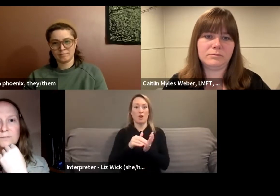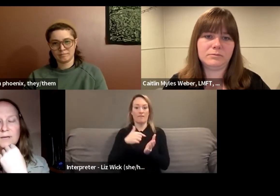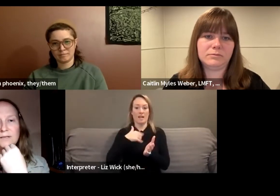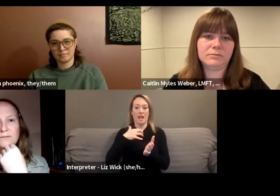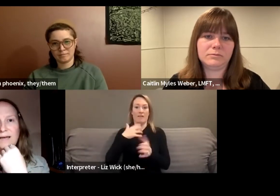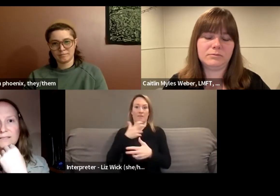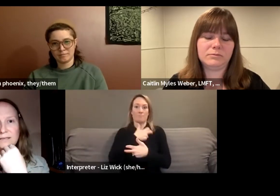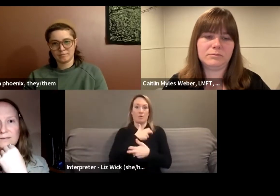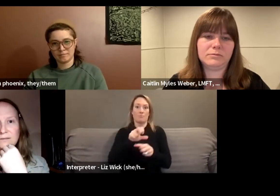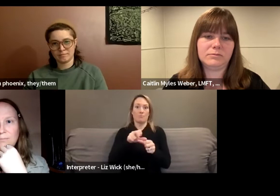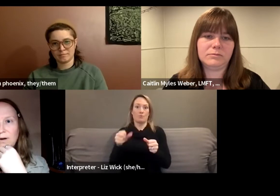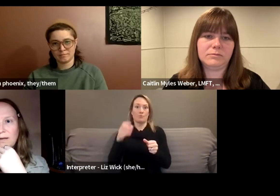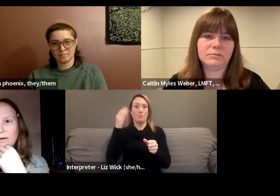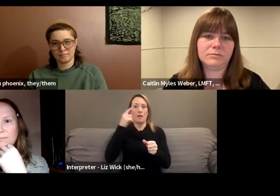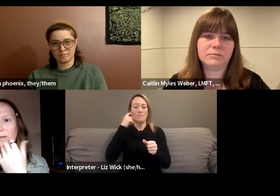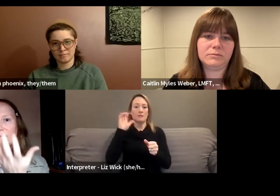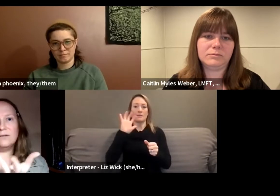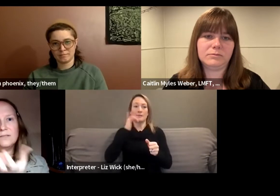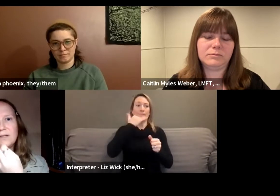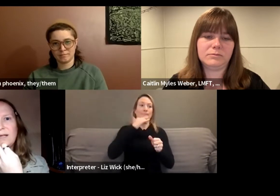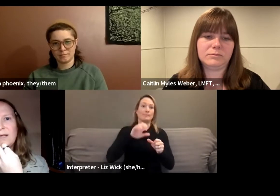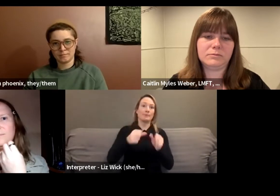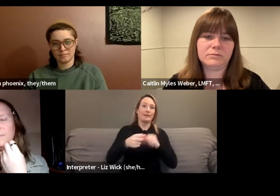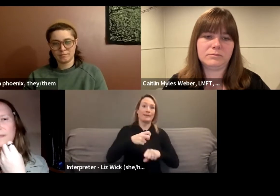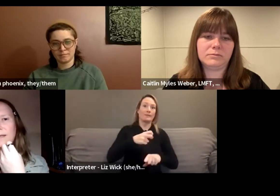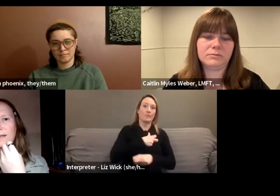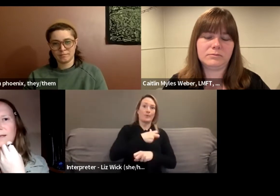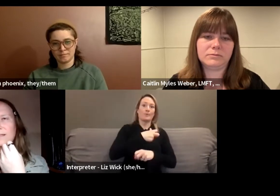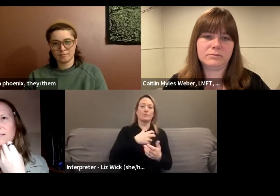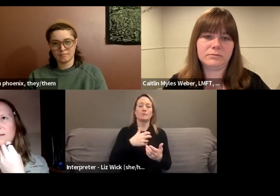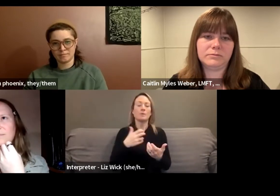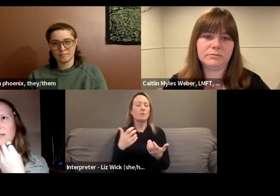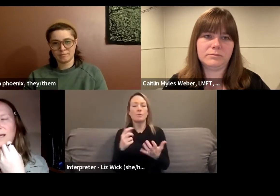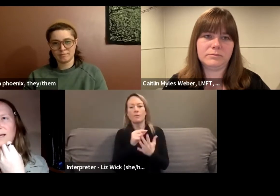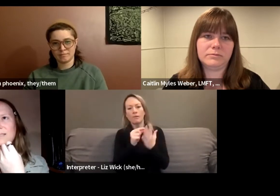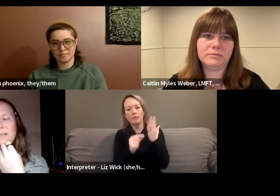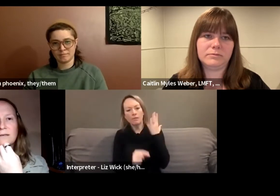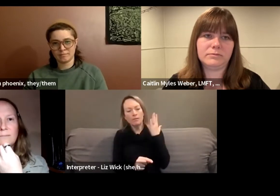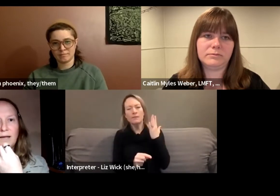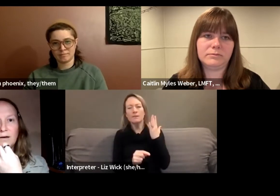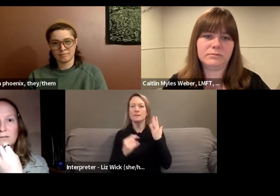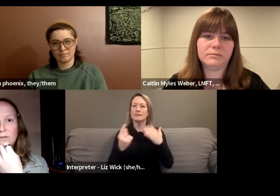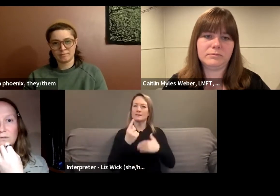just because of accidentally breaking 'em. So it's like, it's something that is dear to my heart too